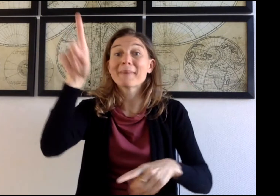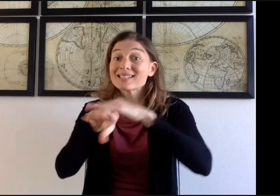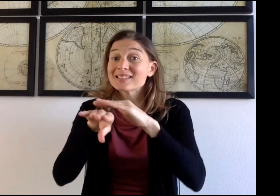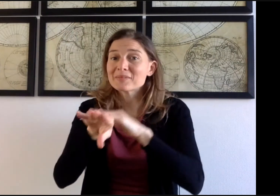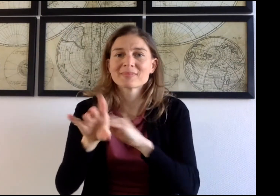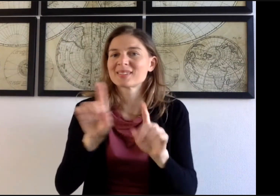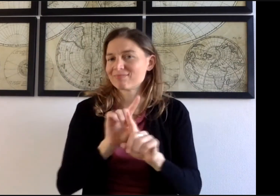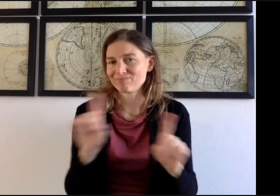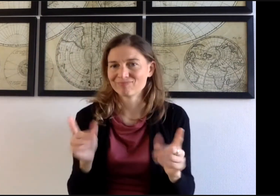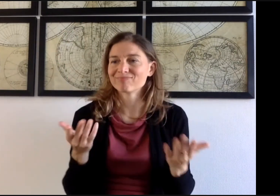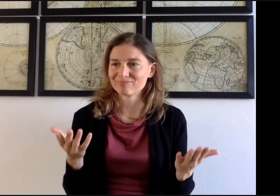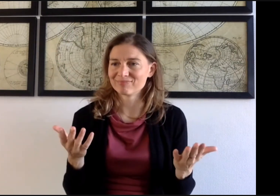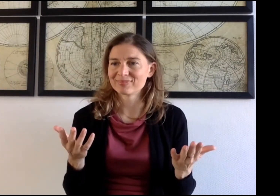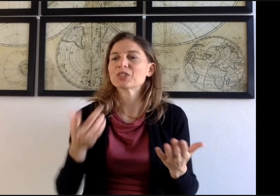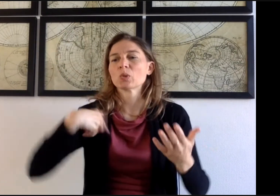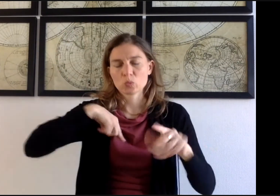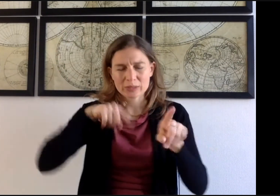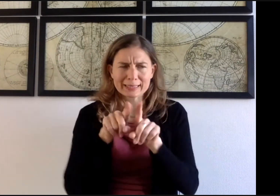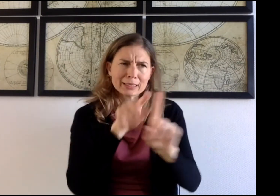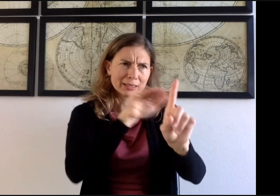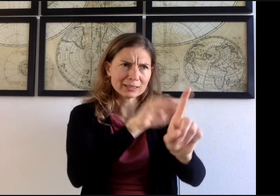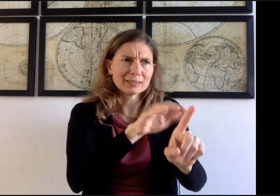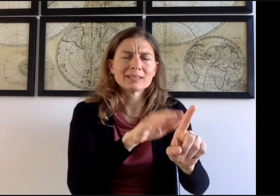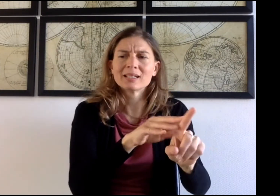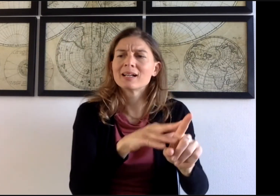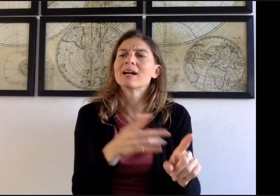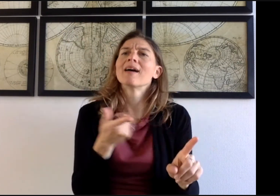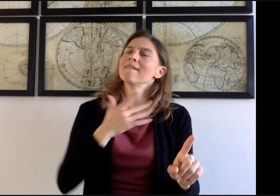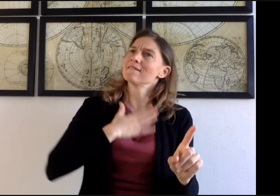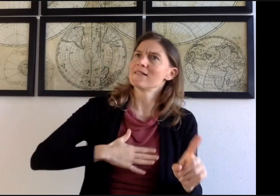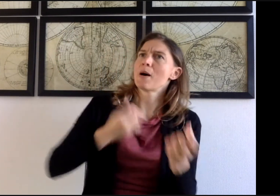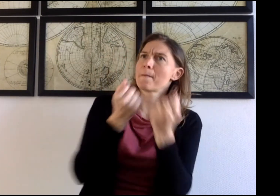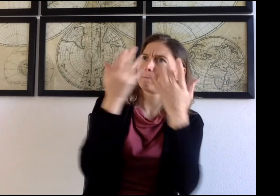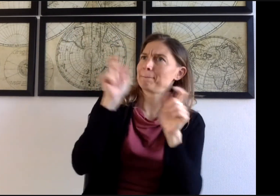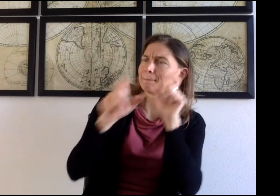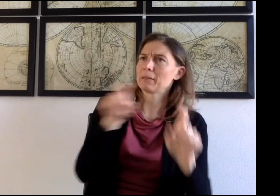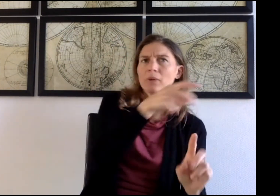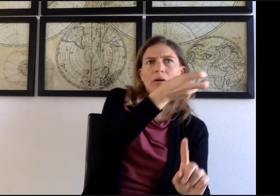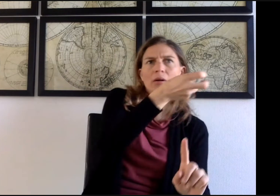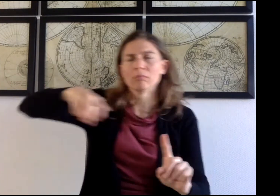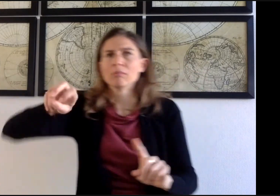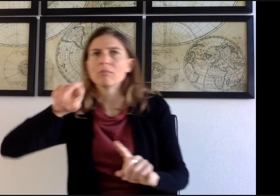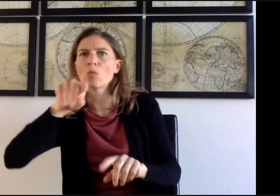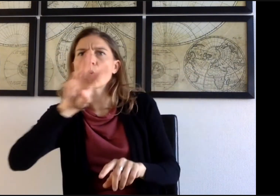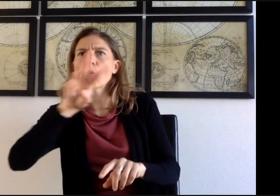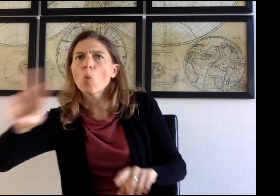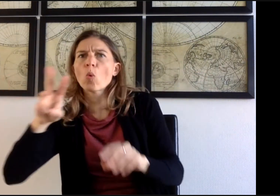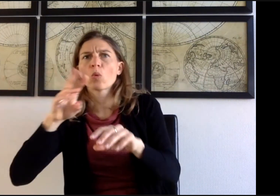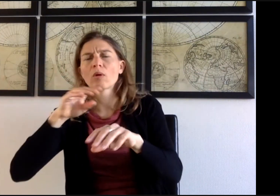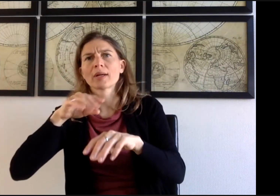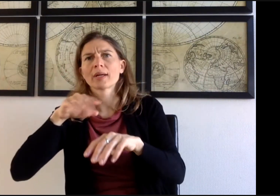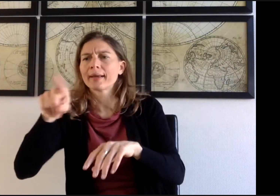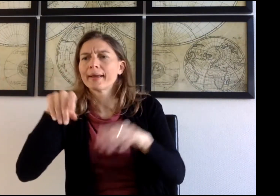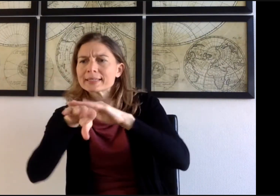This issue, happening in healthcare is a lack of protective equipment,